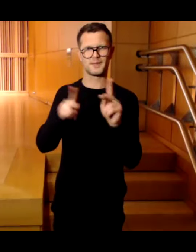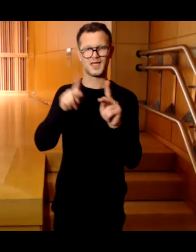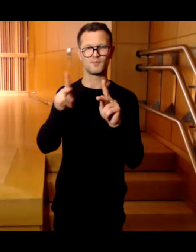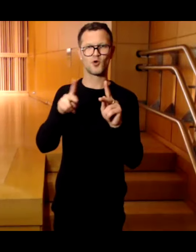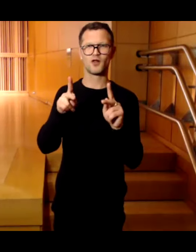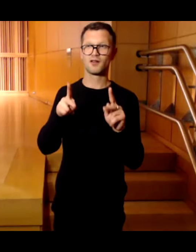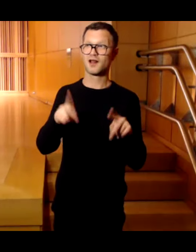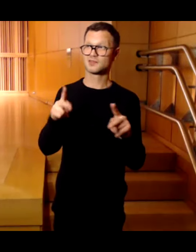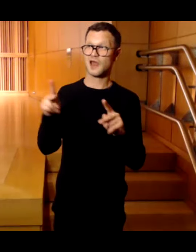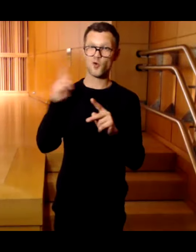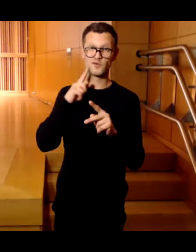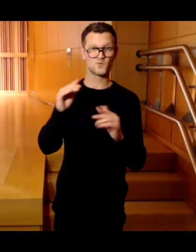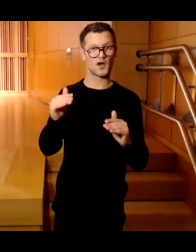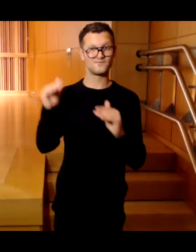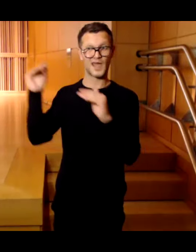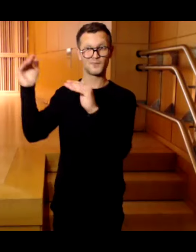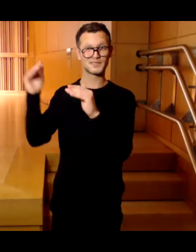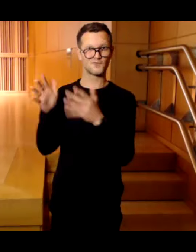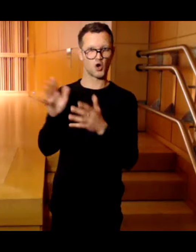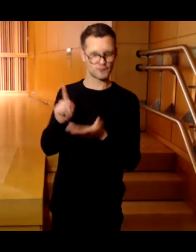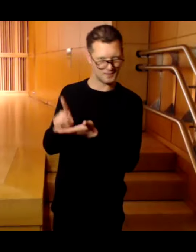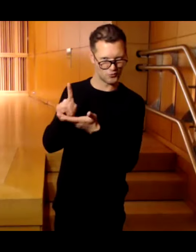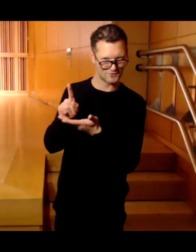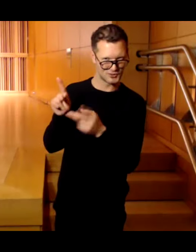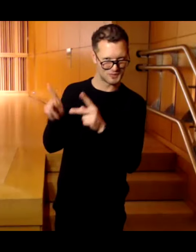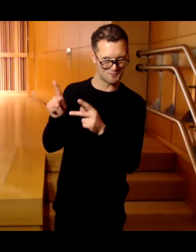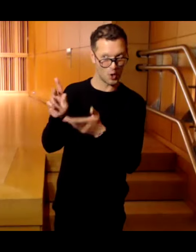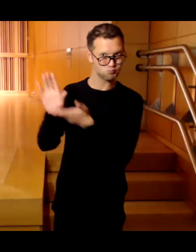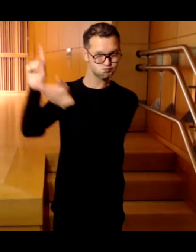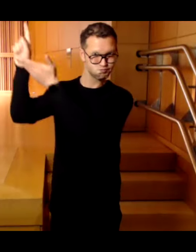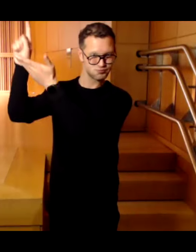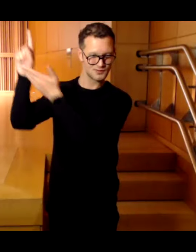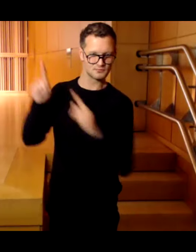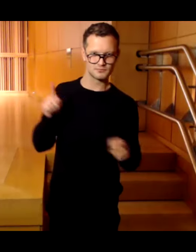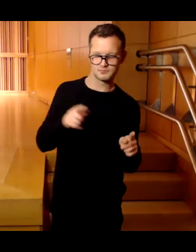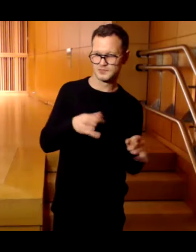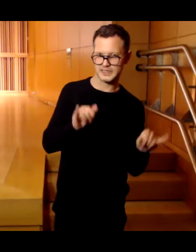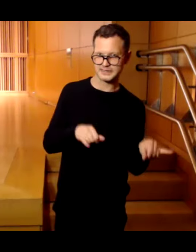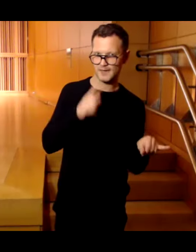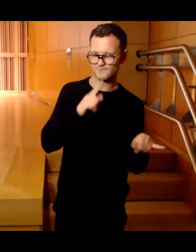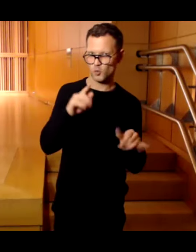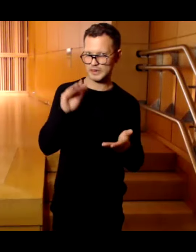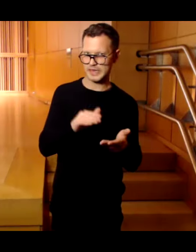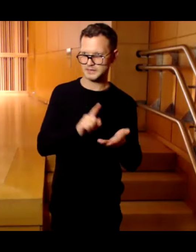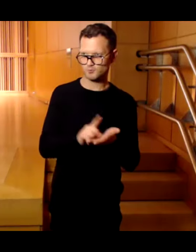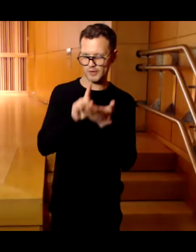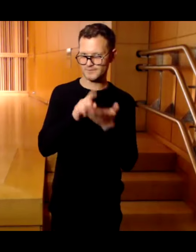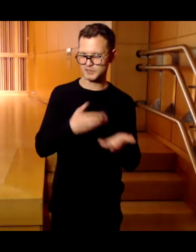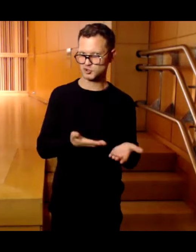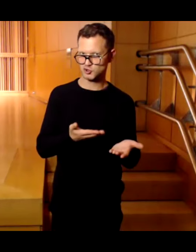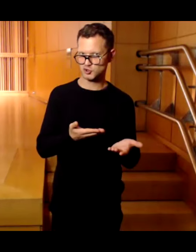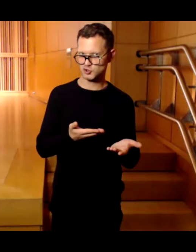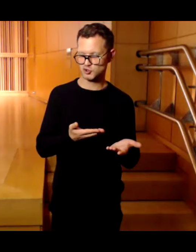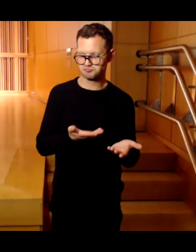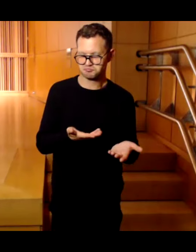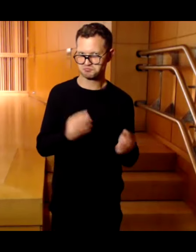already relatively privileged persons. without affecting less privileged, less… the less privileged, less scrutable majority.